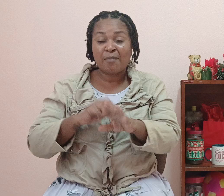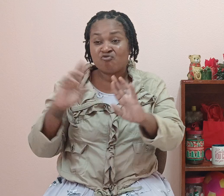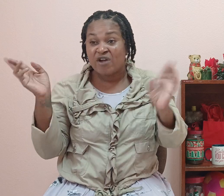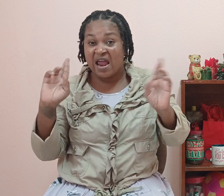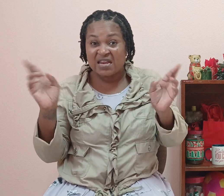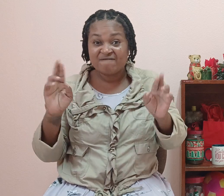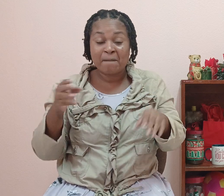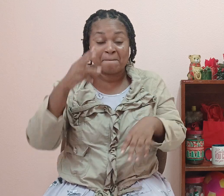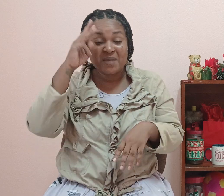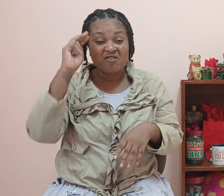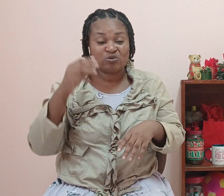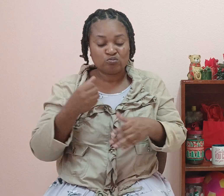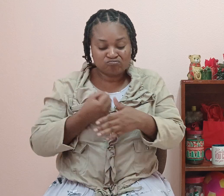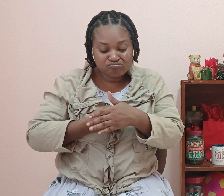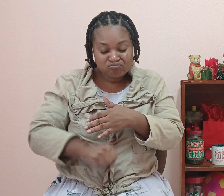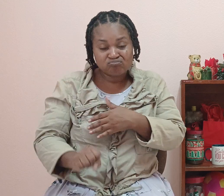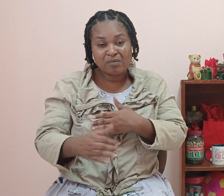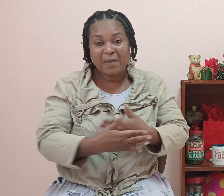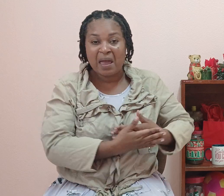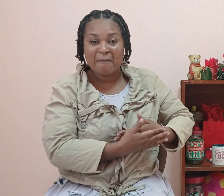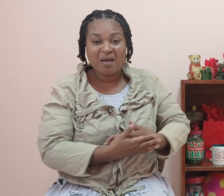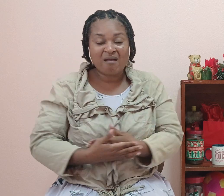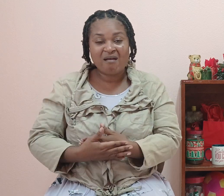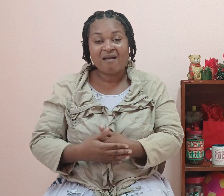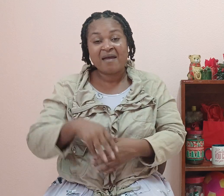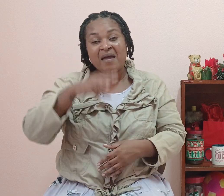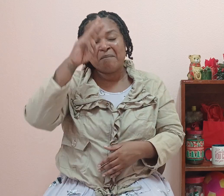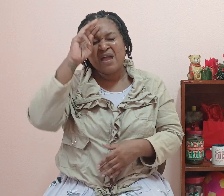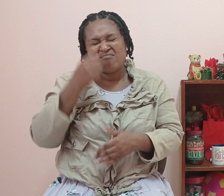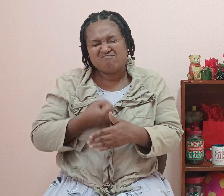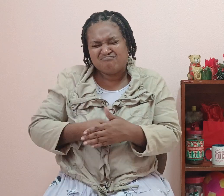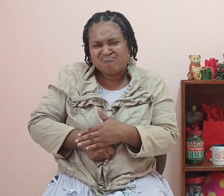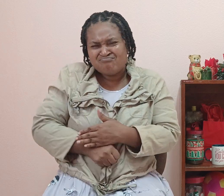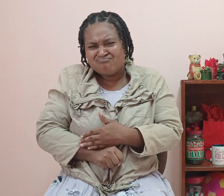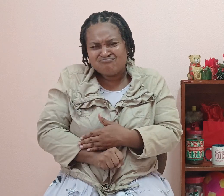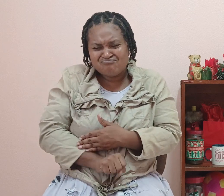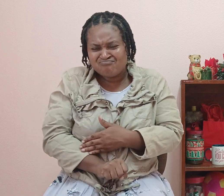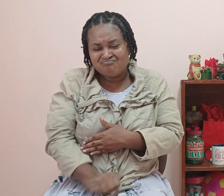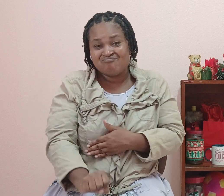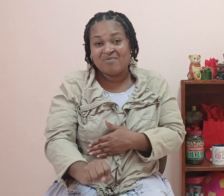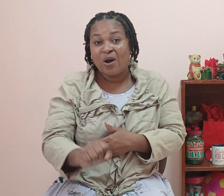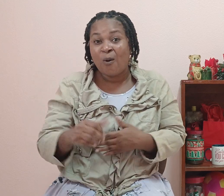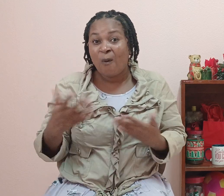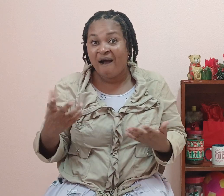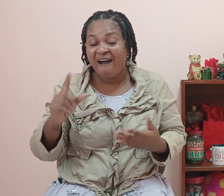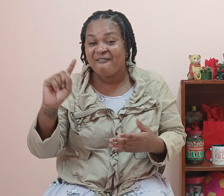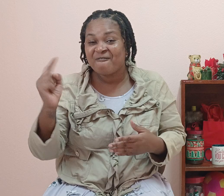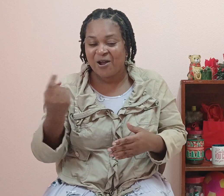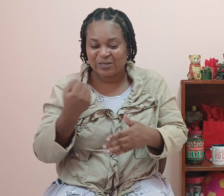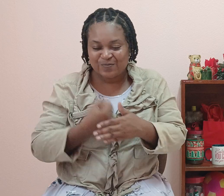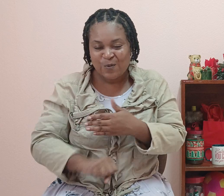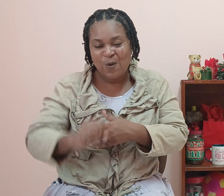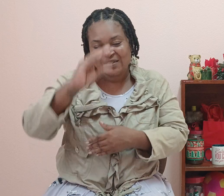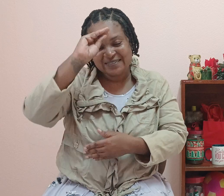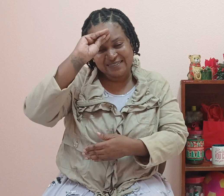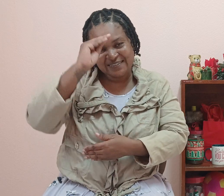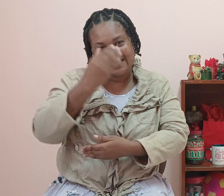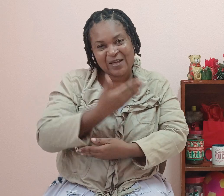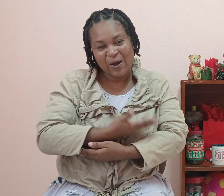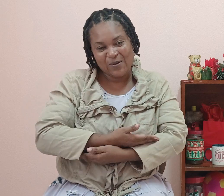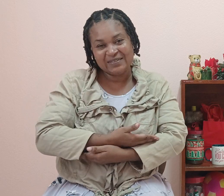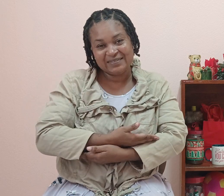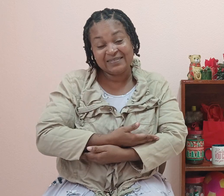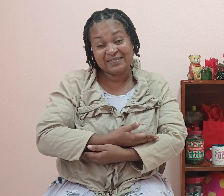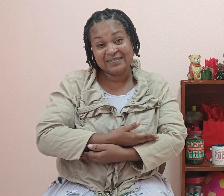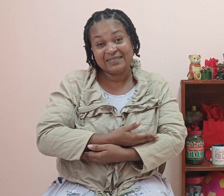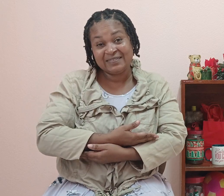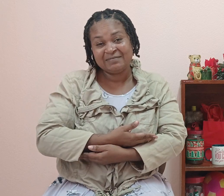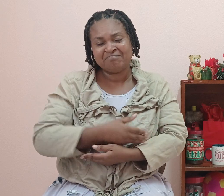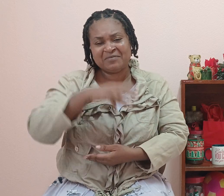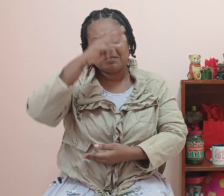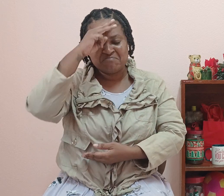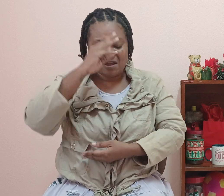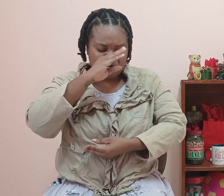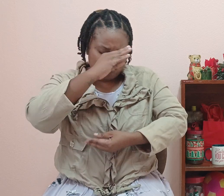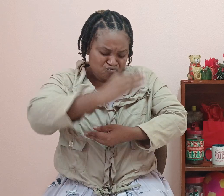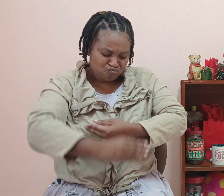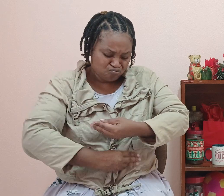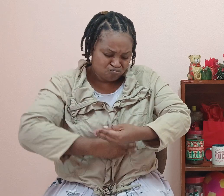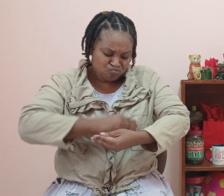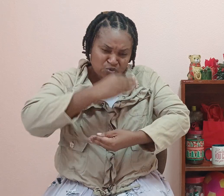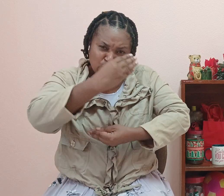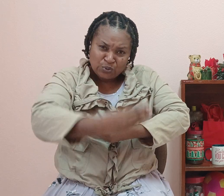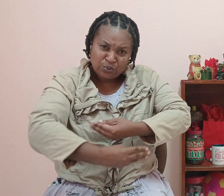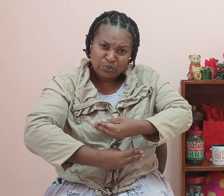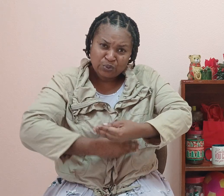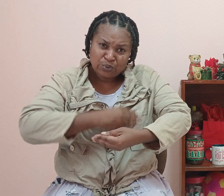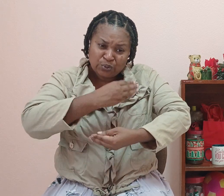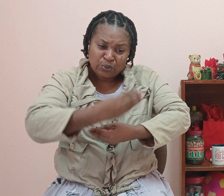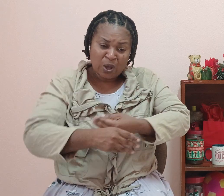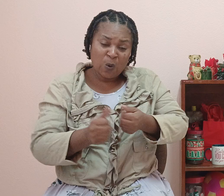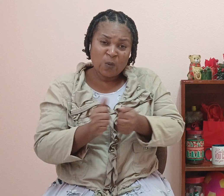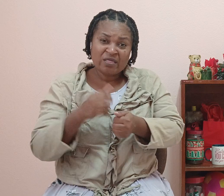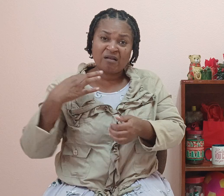gave birth to her firstborn, a son. She wrapped him in cloths and placed